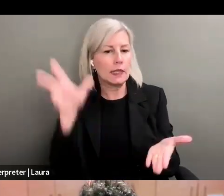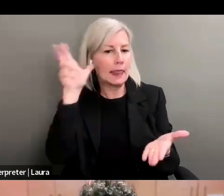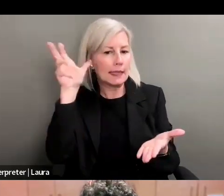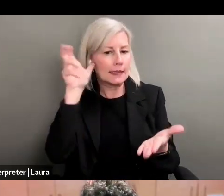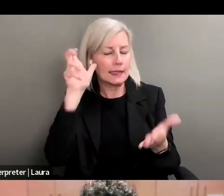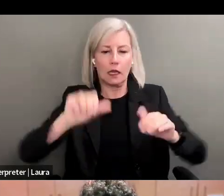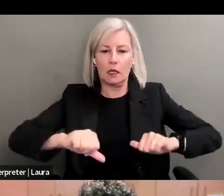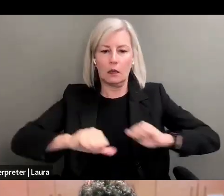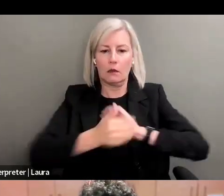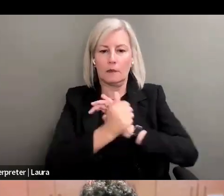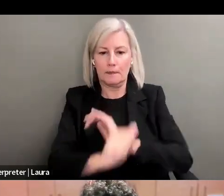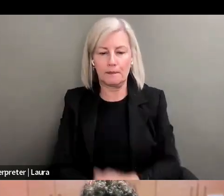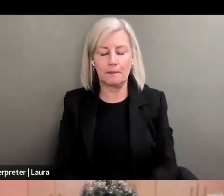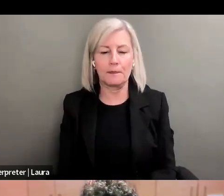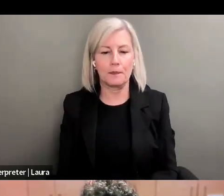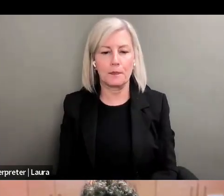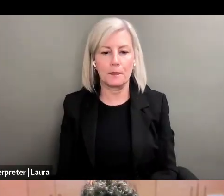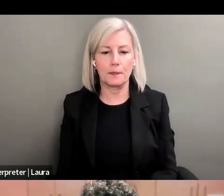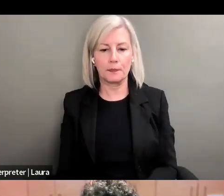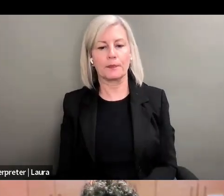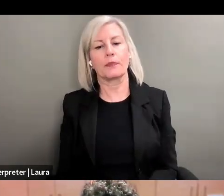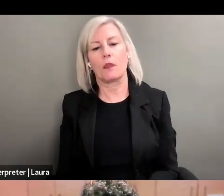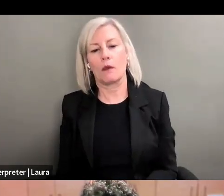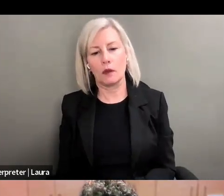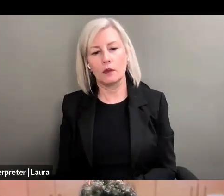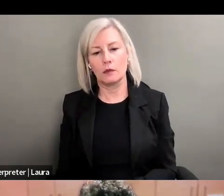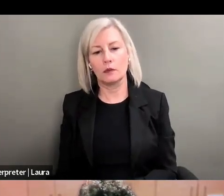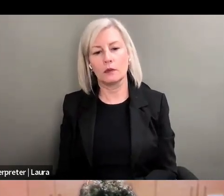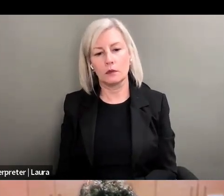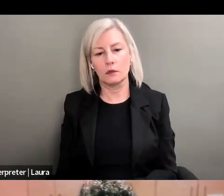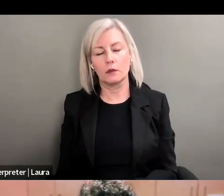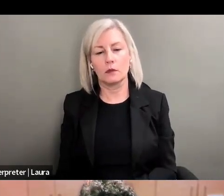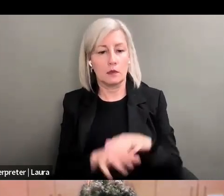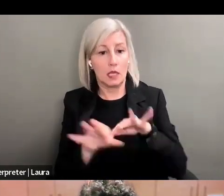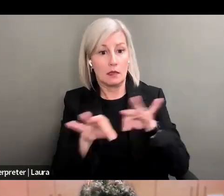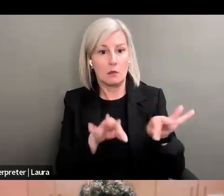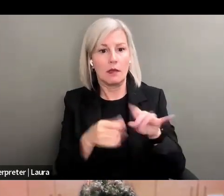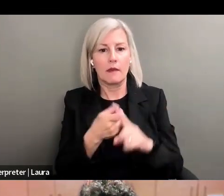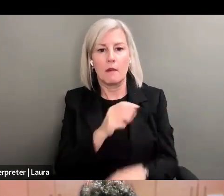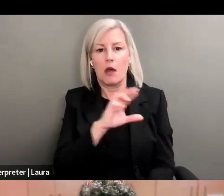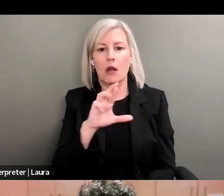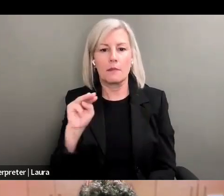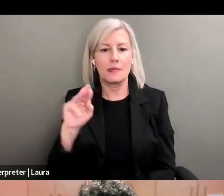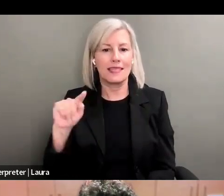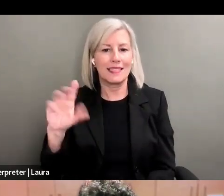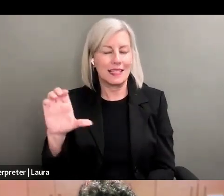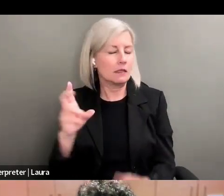So, the definition from the RMTC is very general and it allows